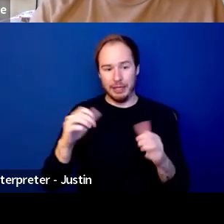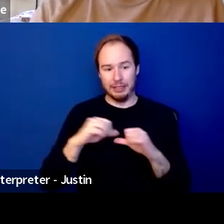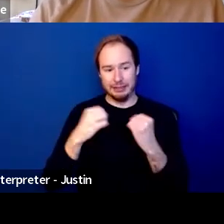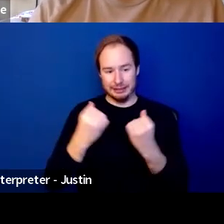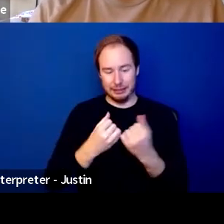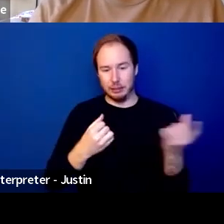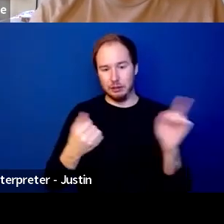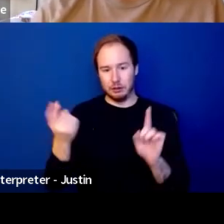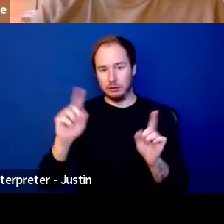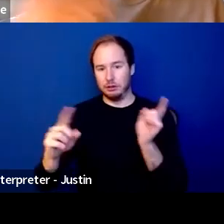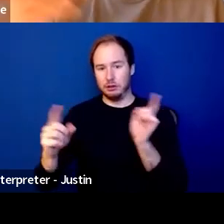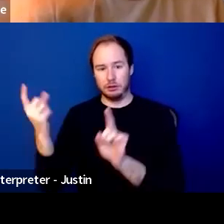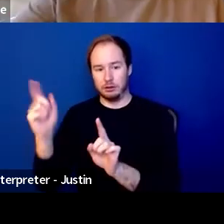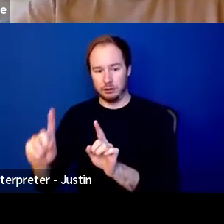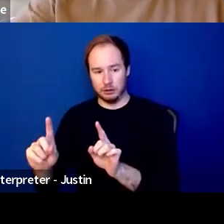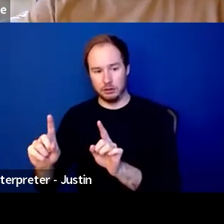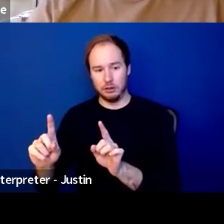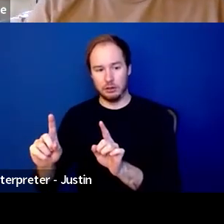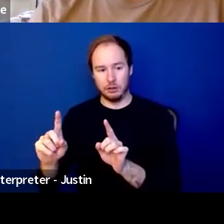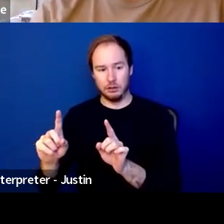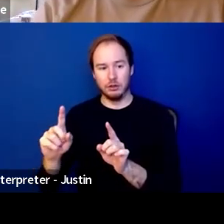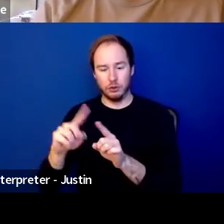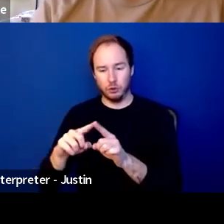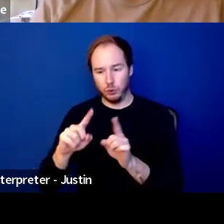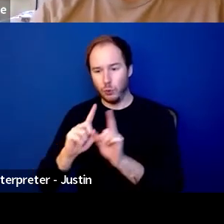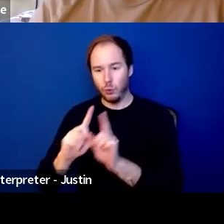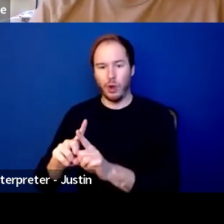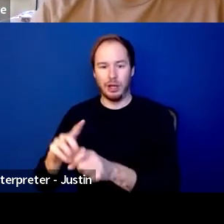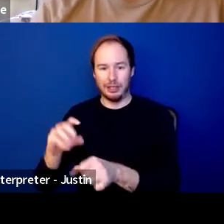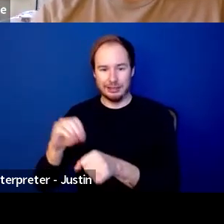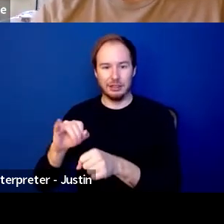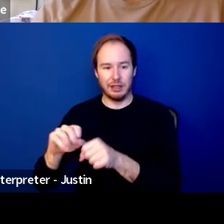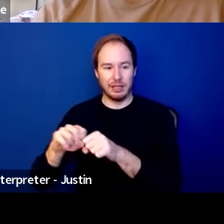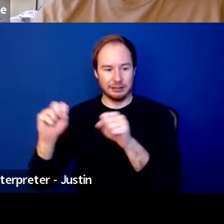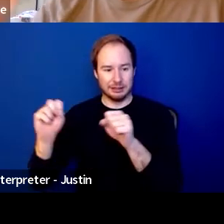to walk the person into the system and